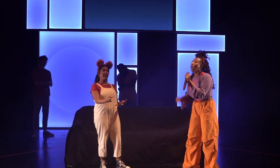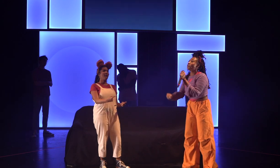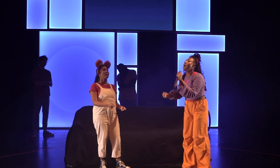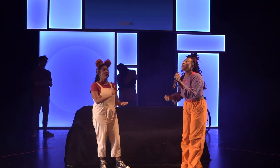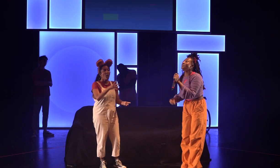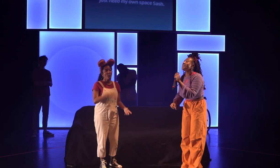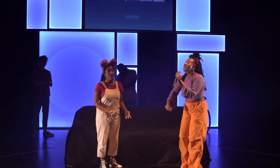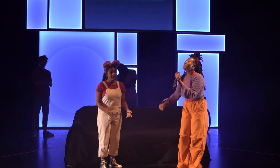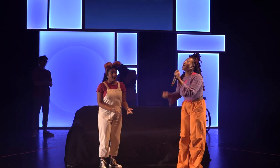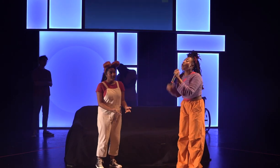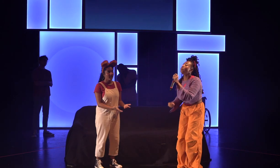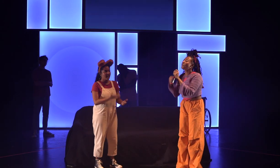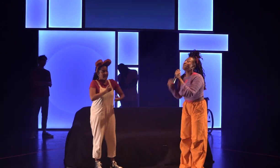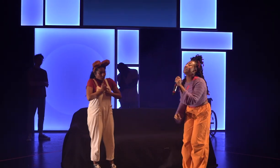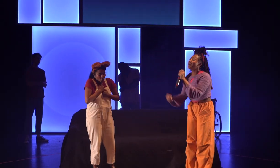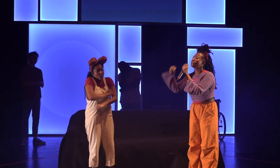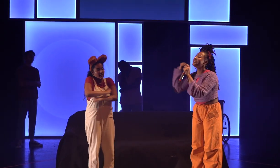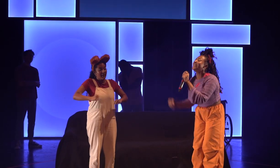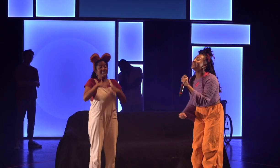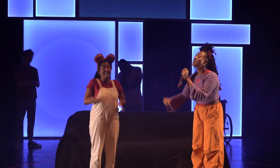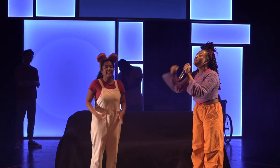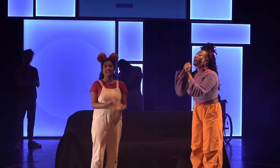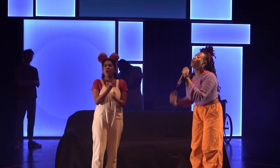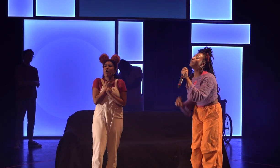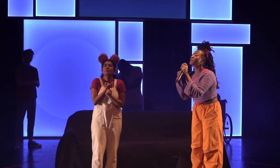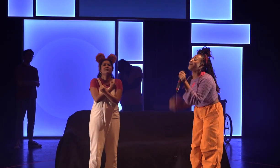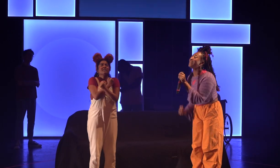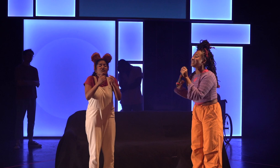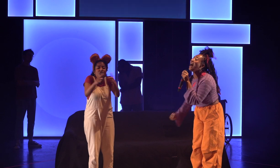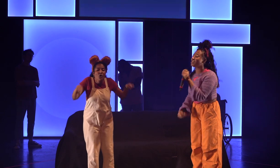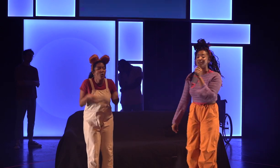What I want is my own space. I just need my own space, Sash.'